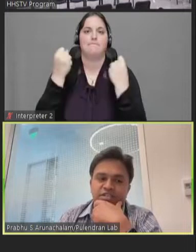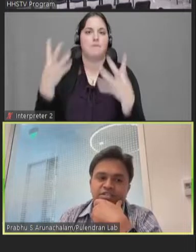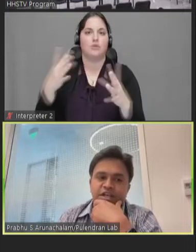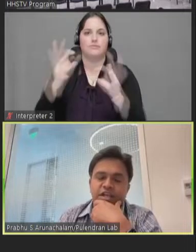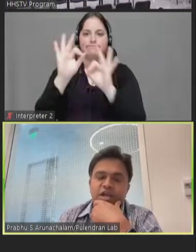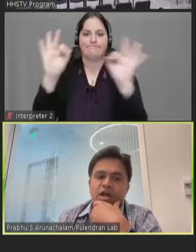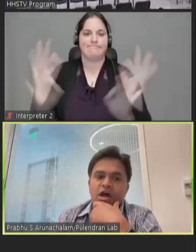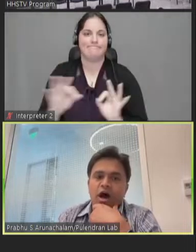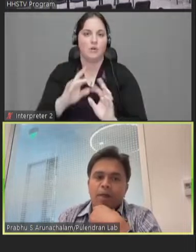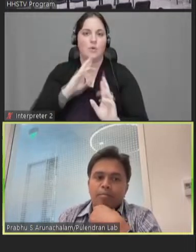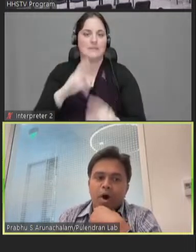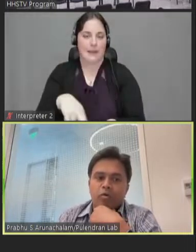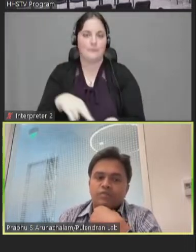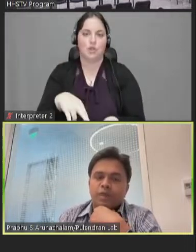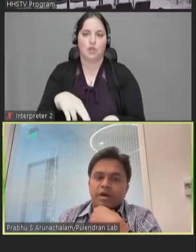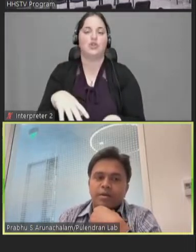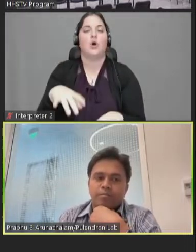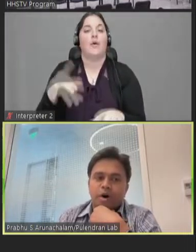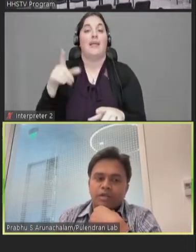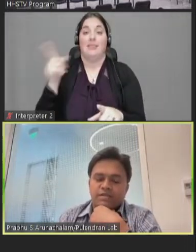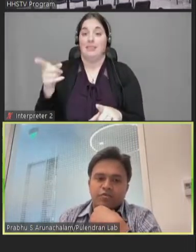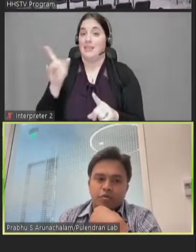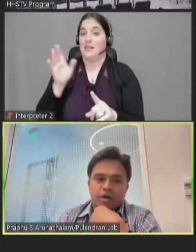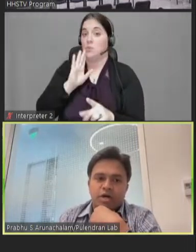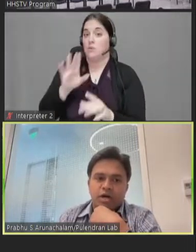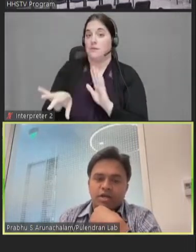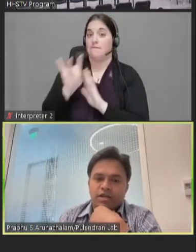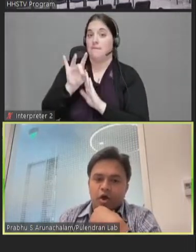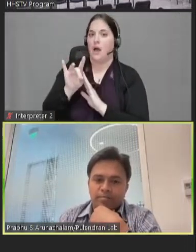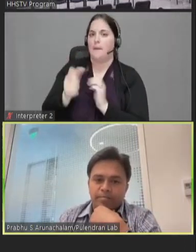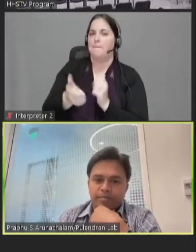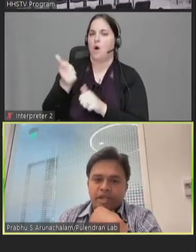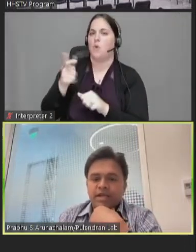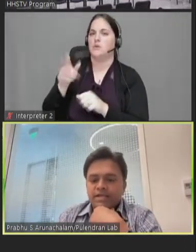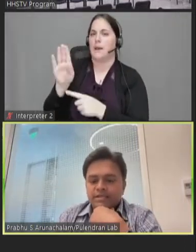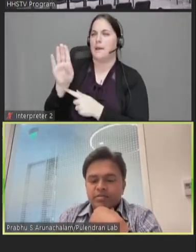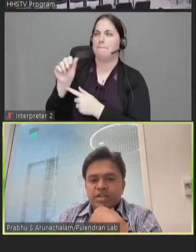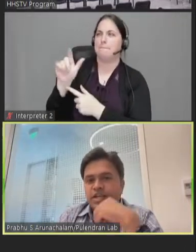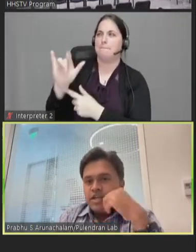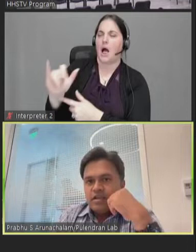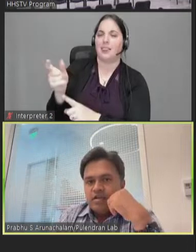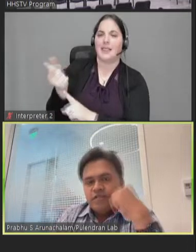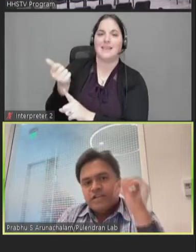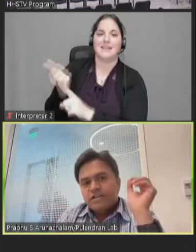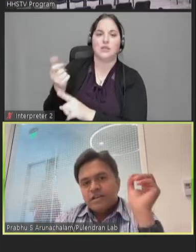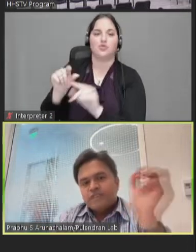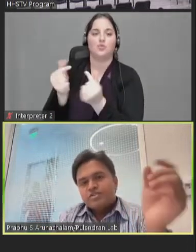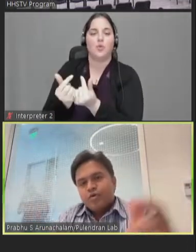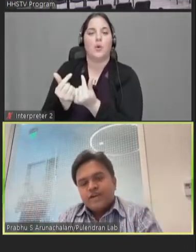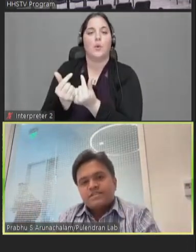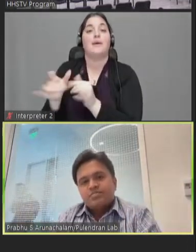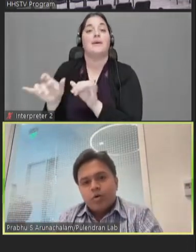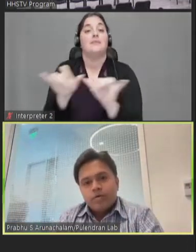tested in mice by Barley's group earlier on. Similarly, if we can click twice more,